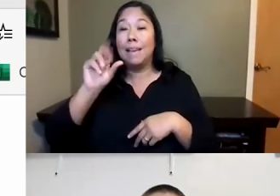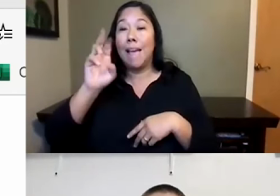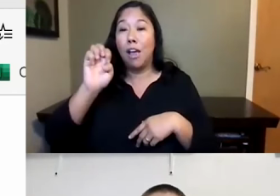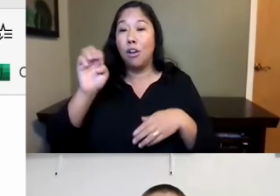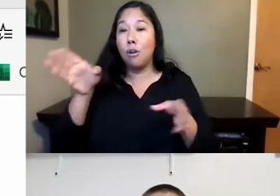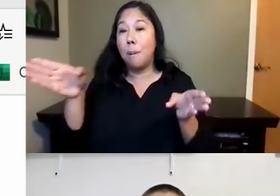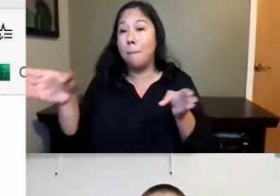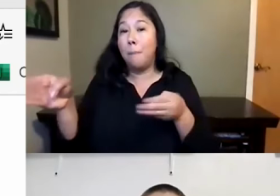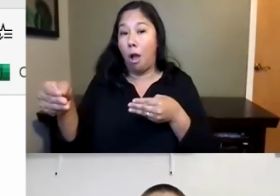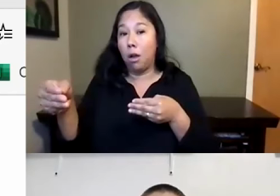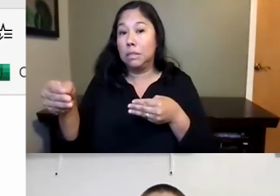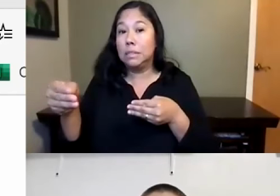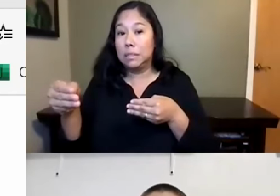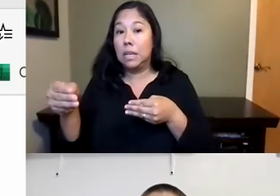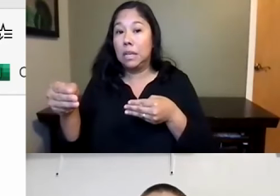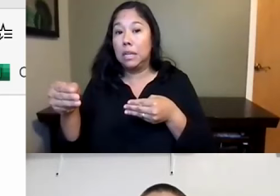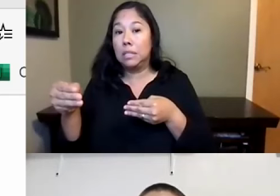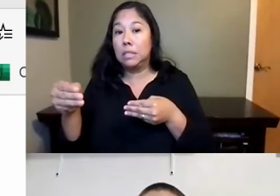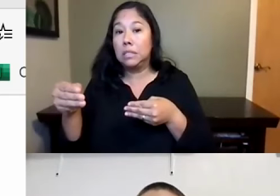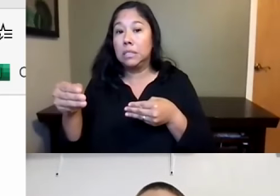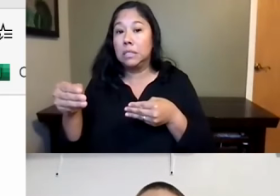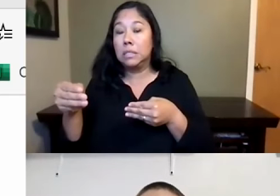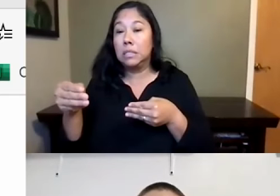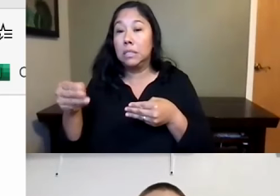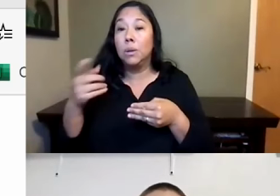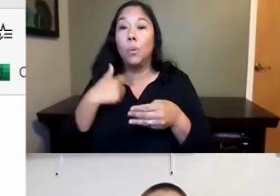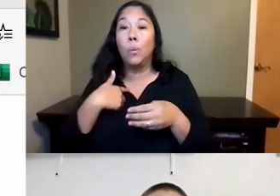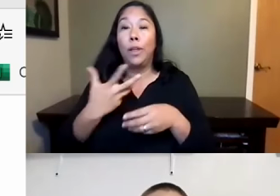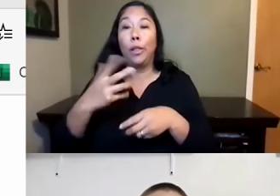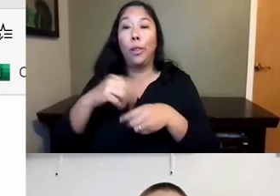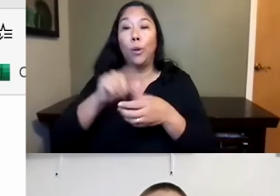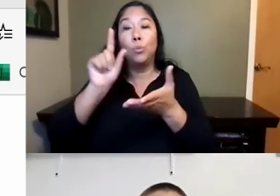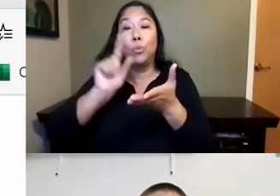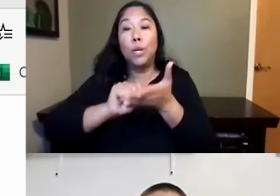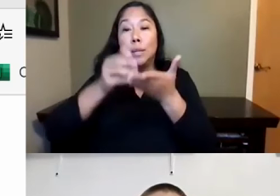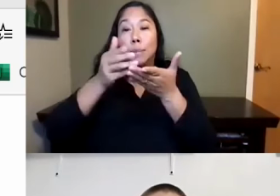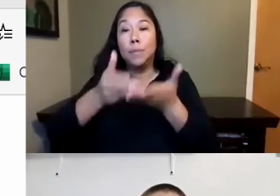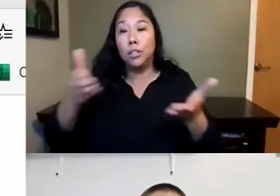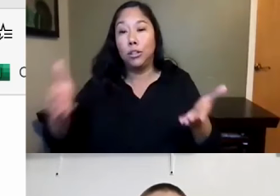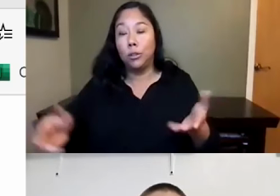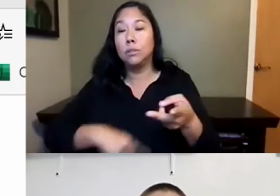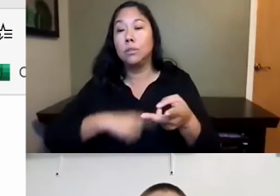we will also include printed materials and resources with the food.